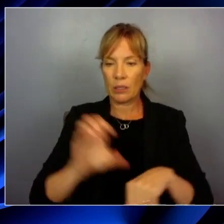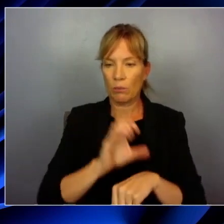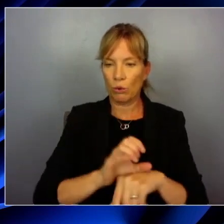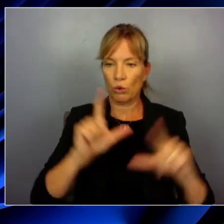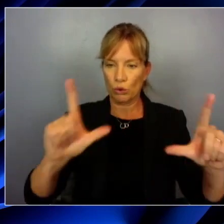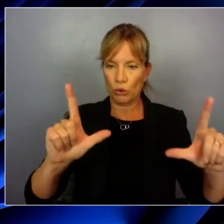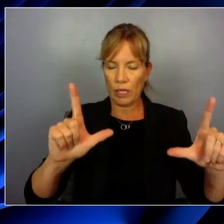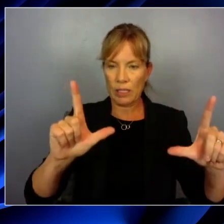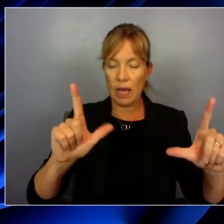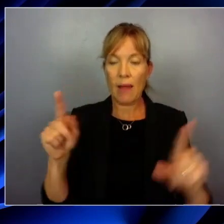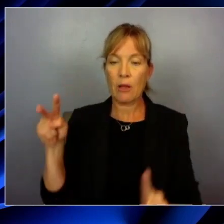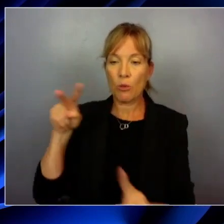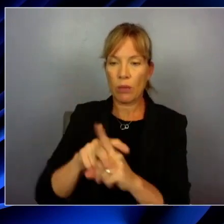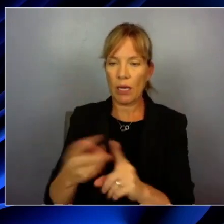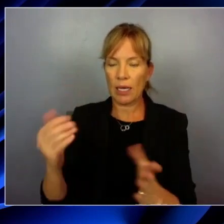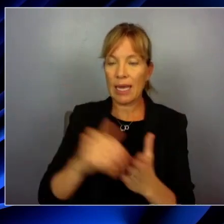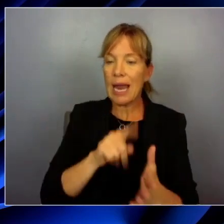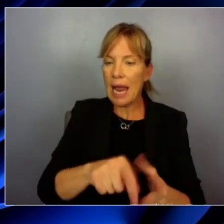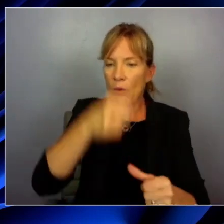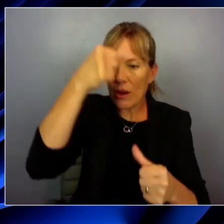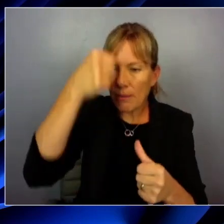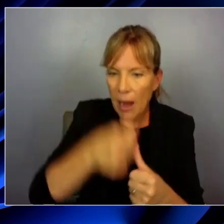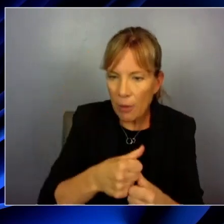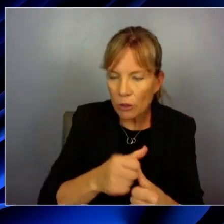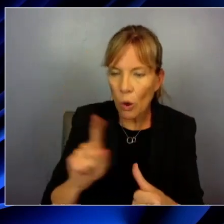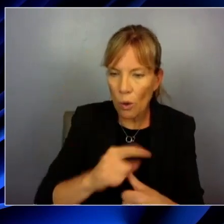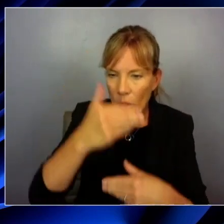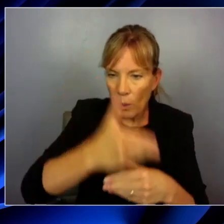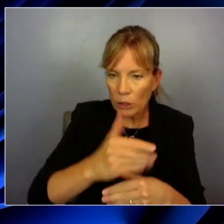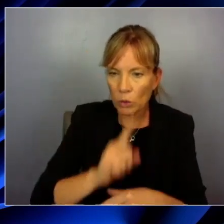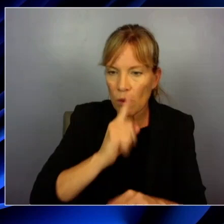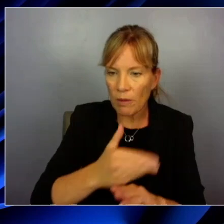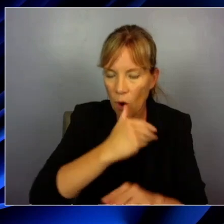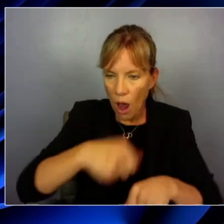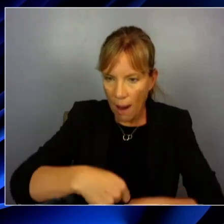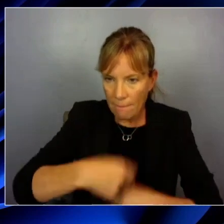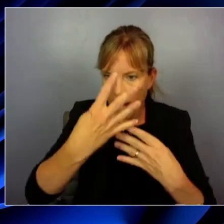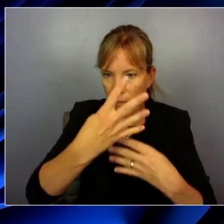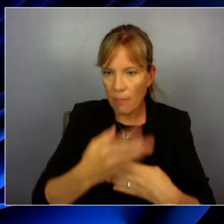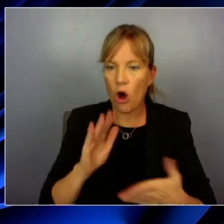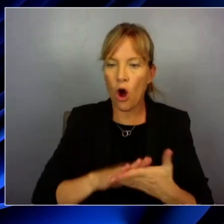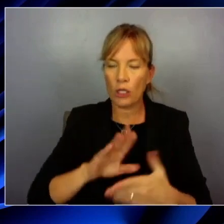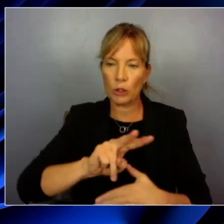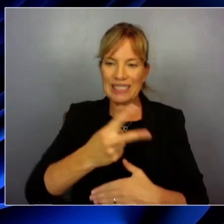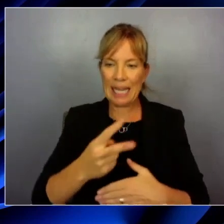it will remember the locations of those windows and park them back up on your second monitor when you dock,